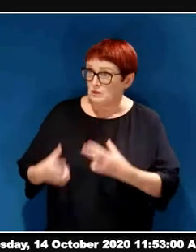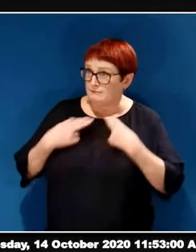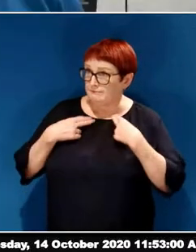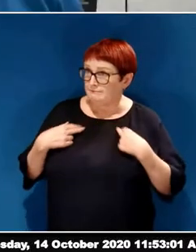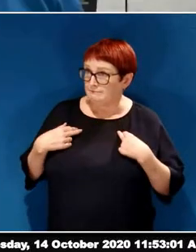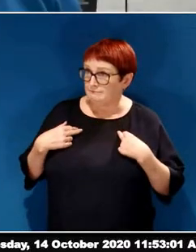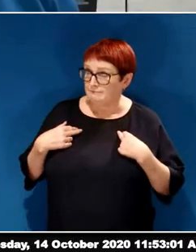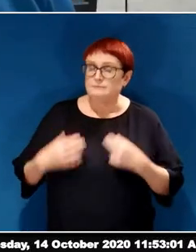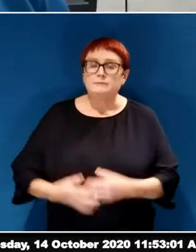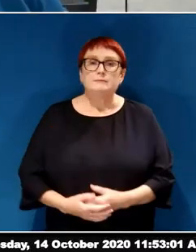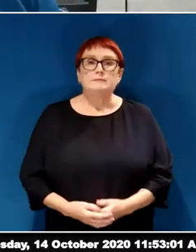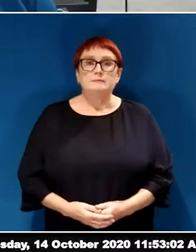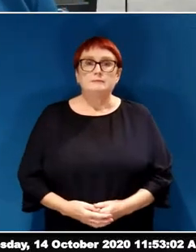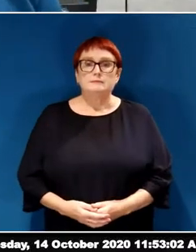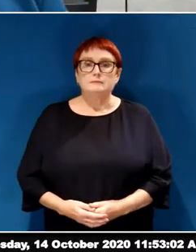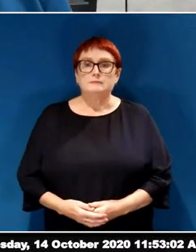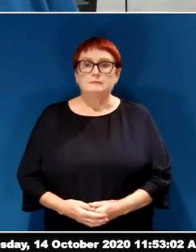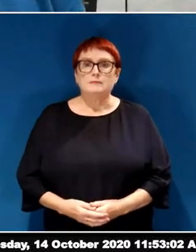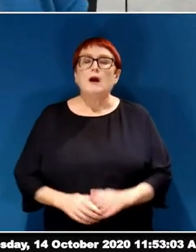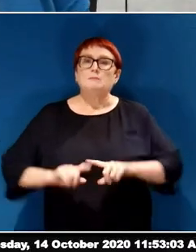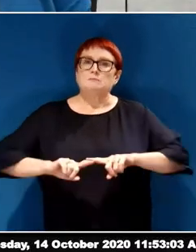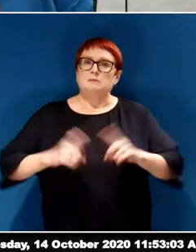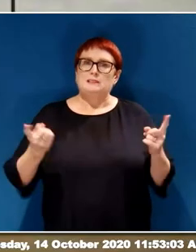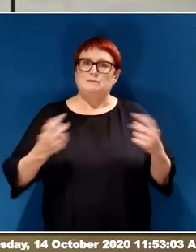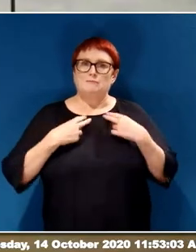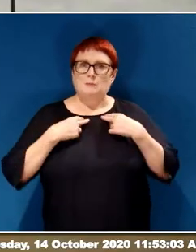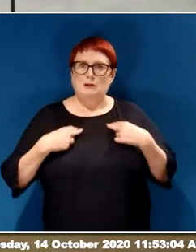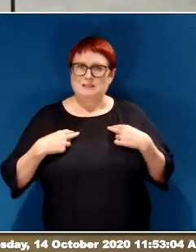Yes, Dr Mellifont. Thank you.